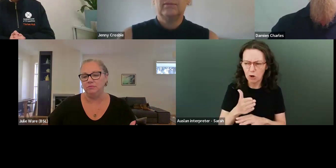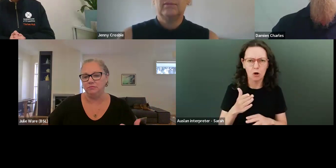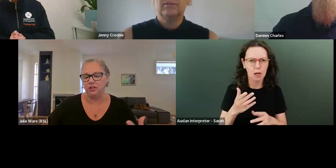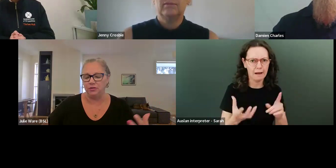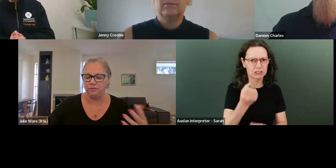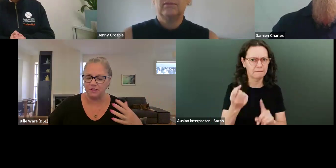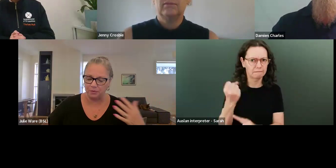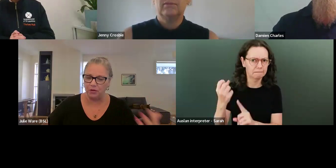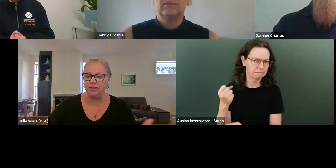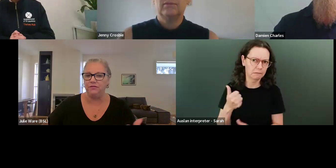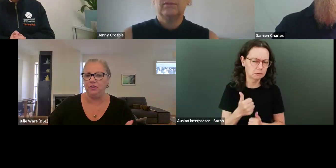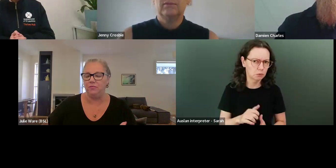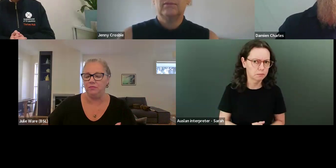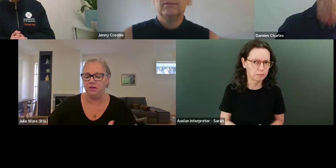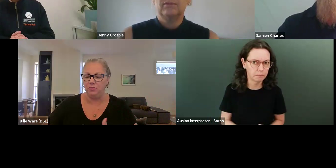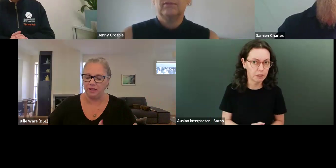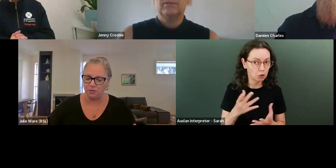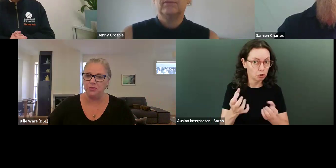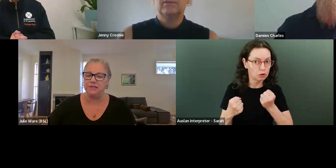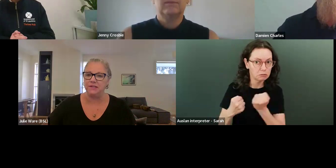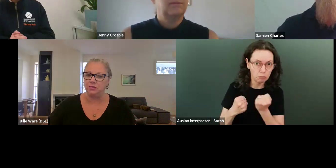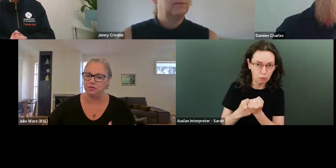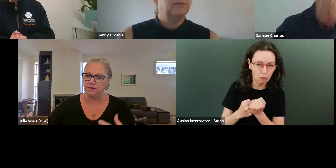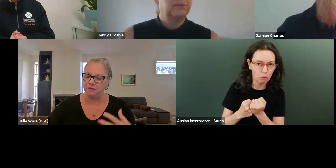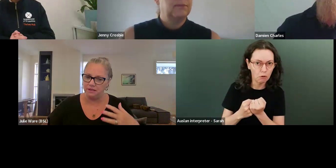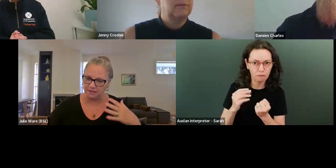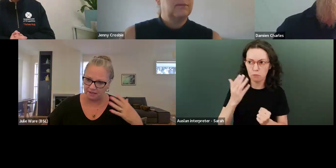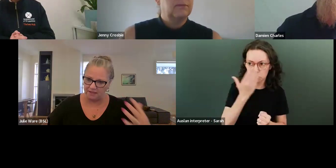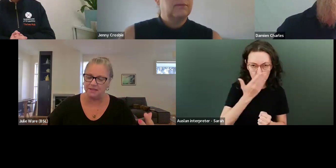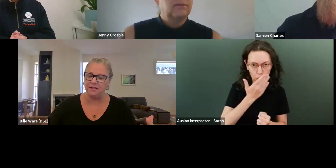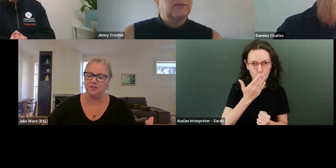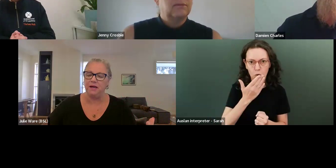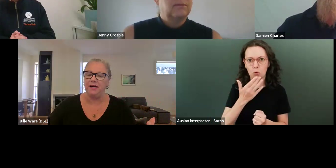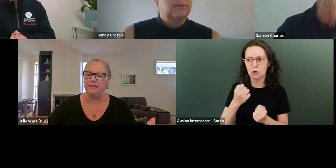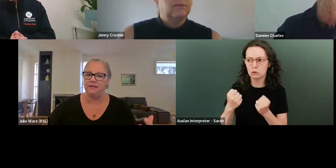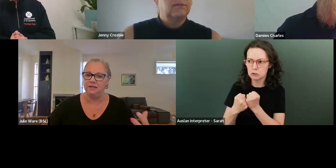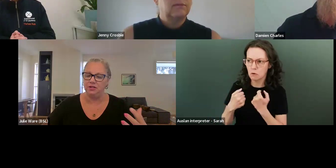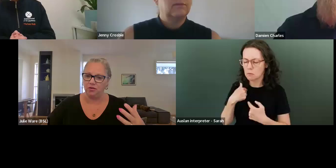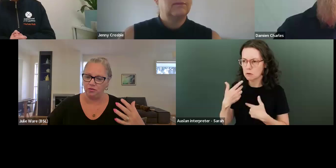you know supported from when you were